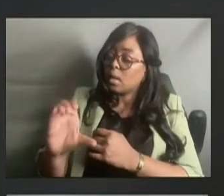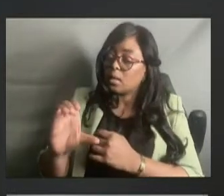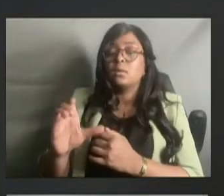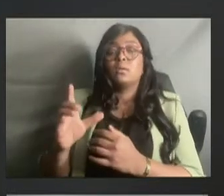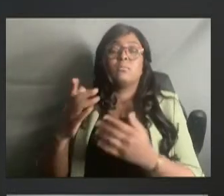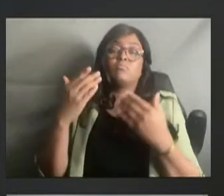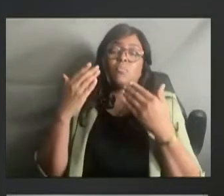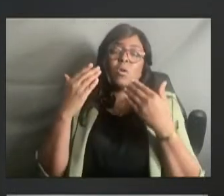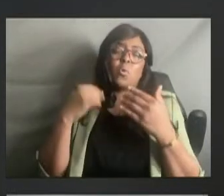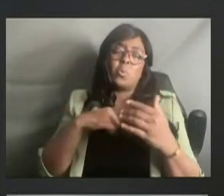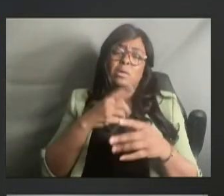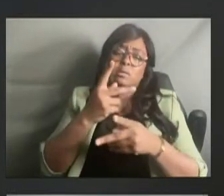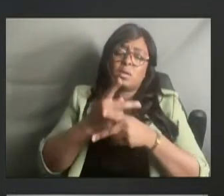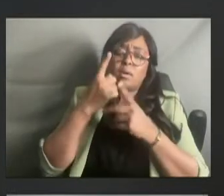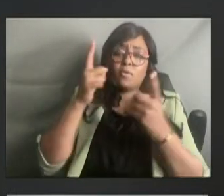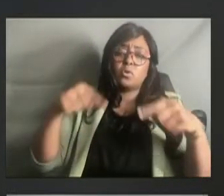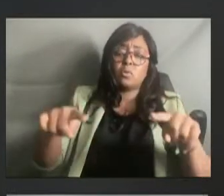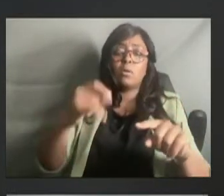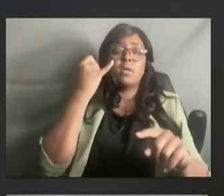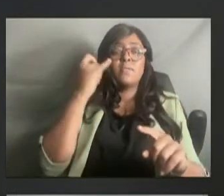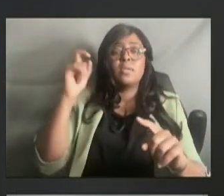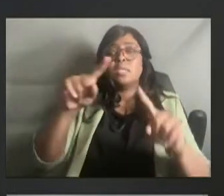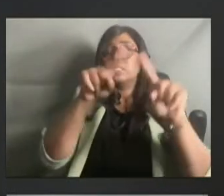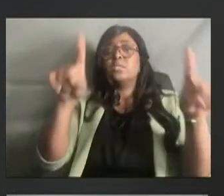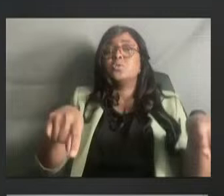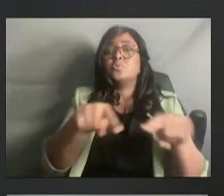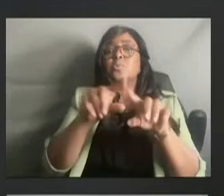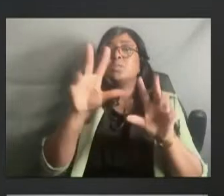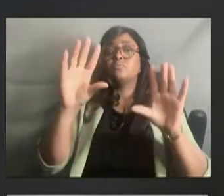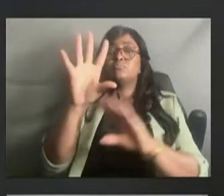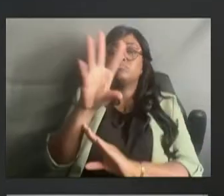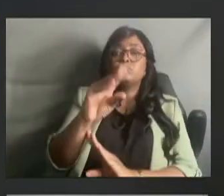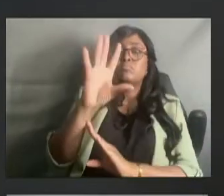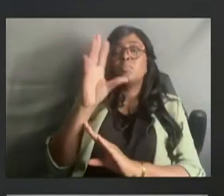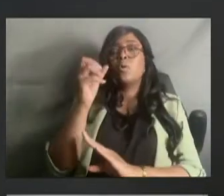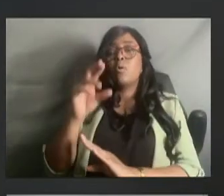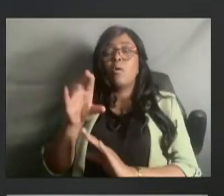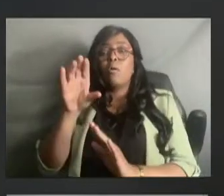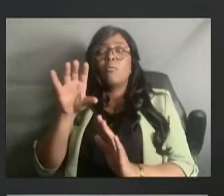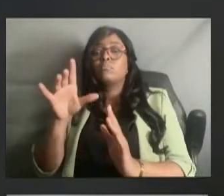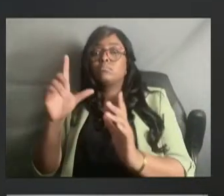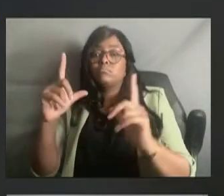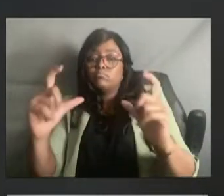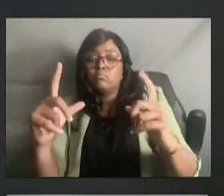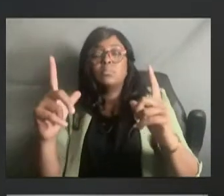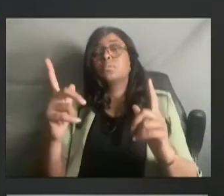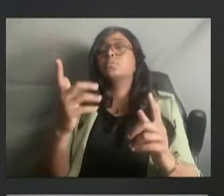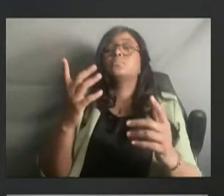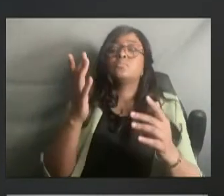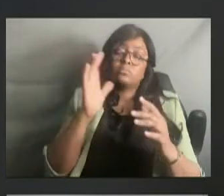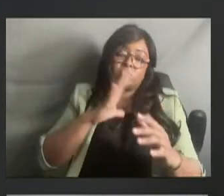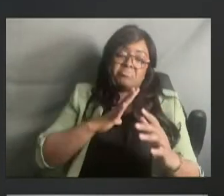for you. If you need to do a screenshot or a photo or what